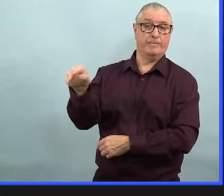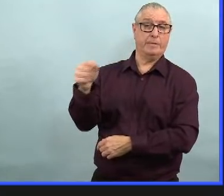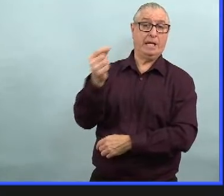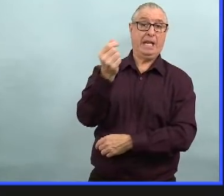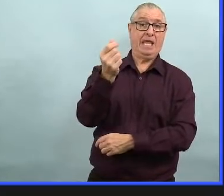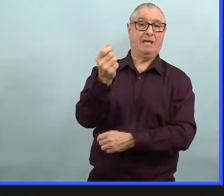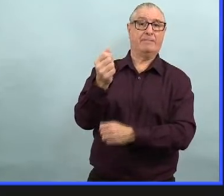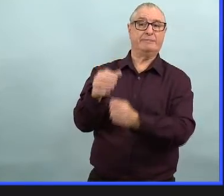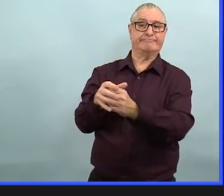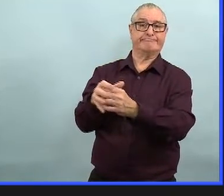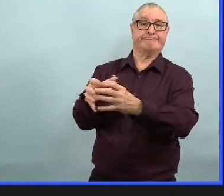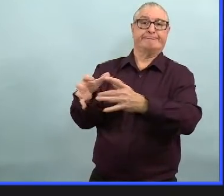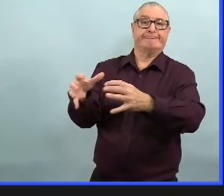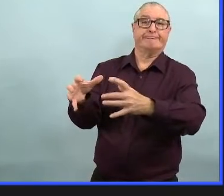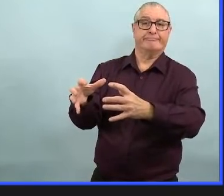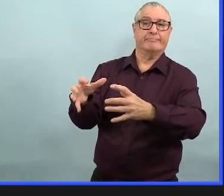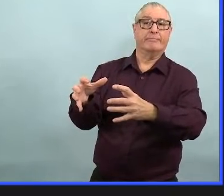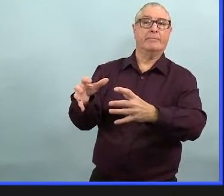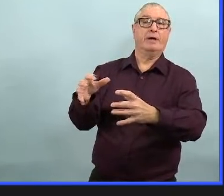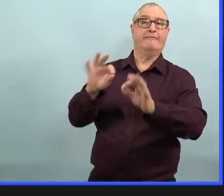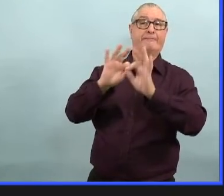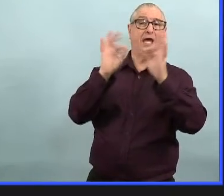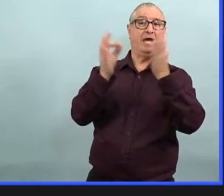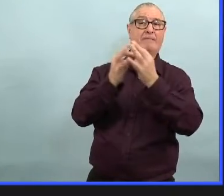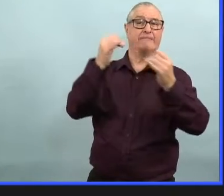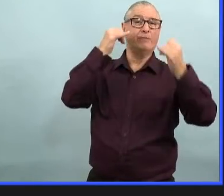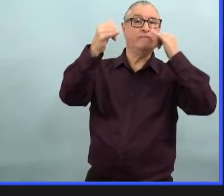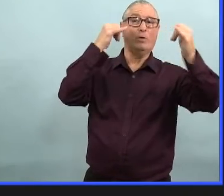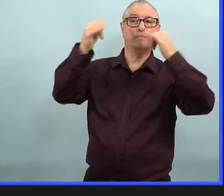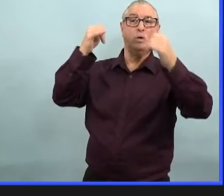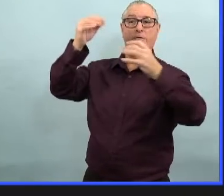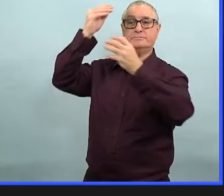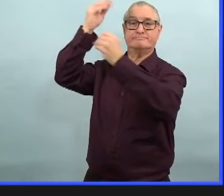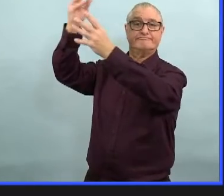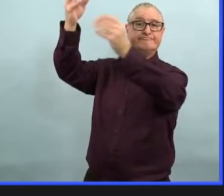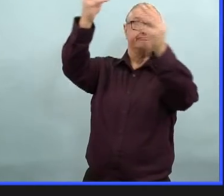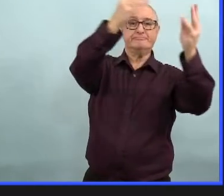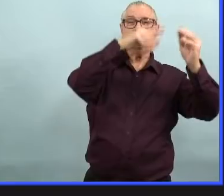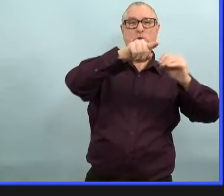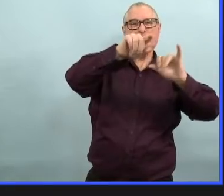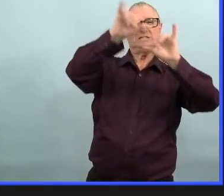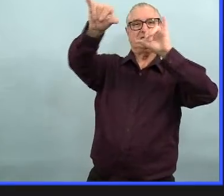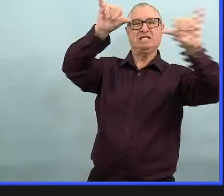brought out for say a holiday function i'm just wondering uh exactly when